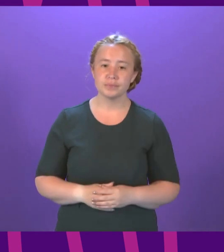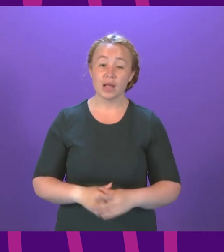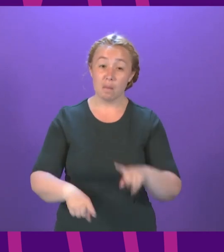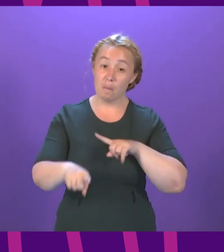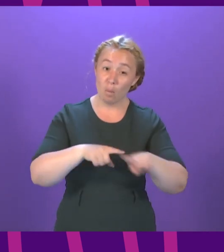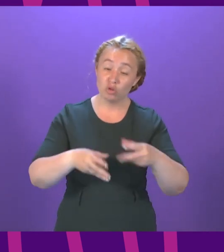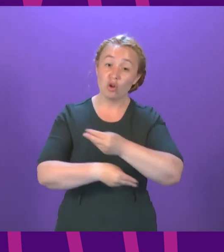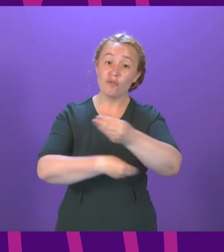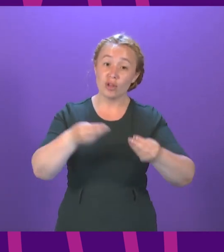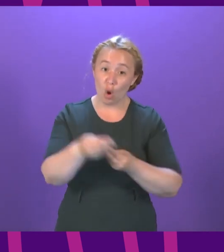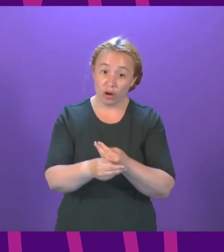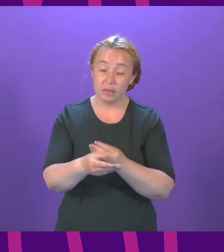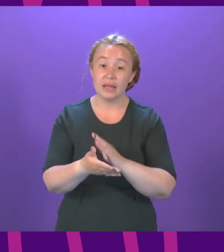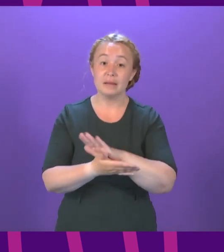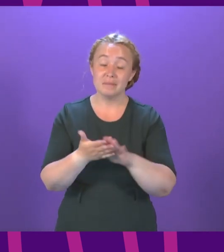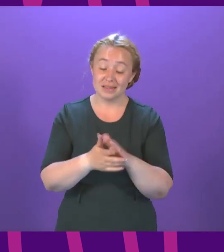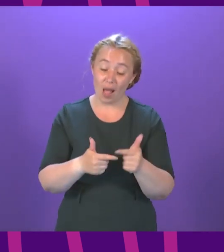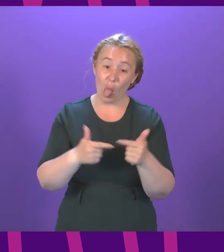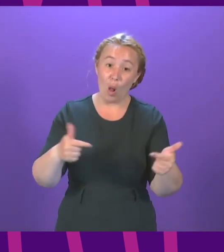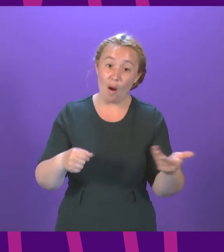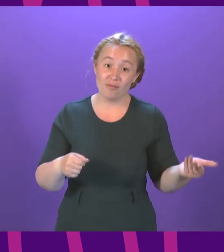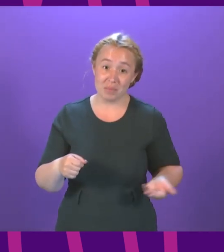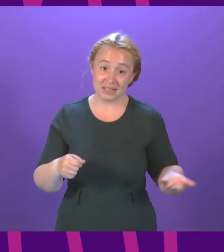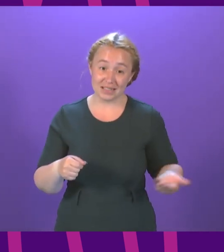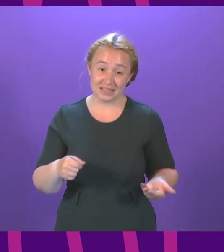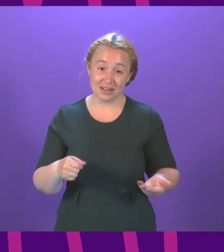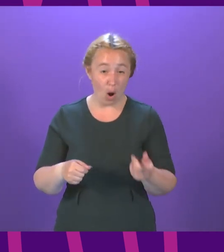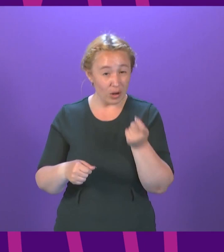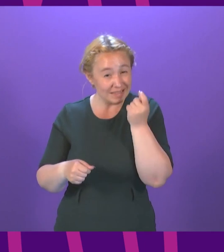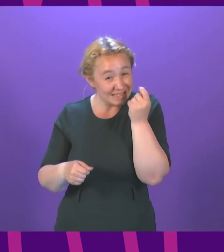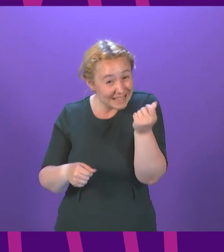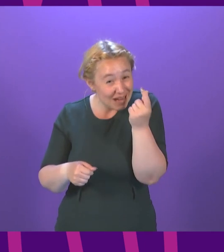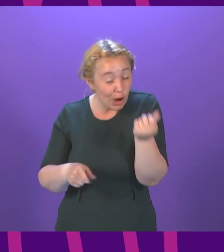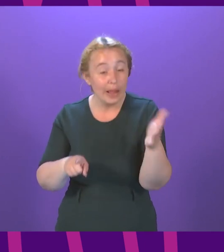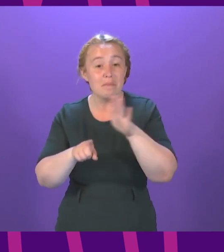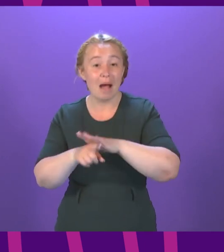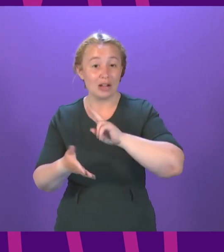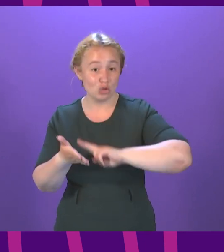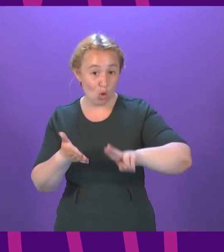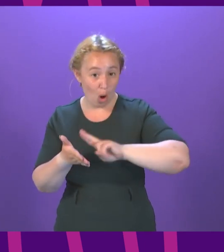many businesses are—at least in theory—operating almost, if not exactly, normally.